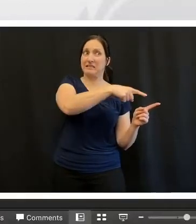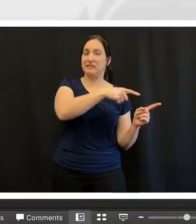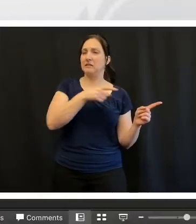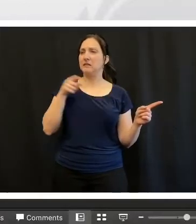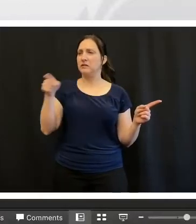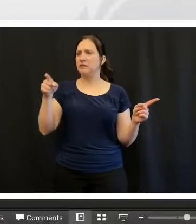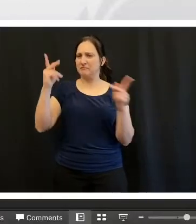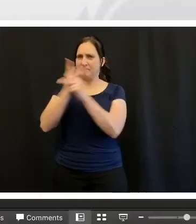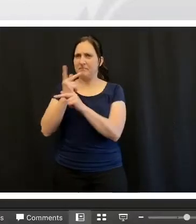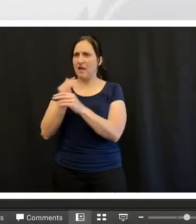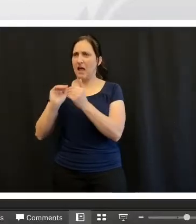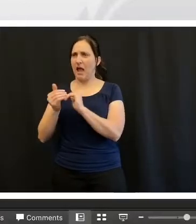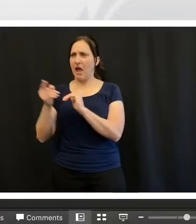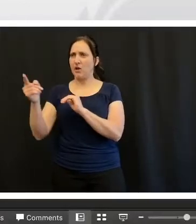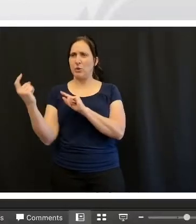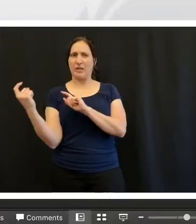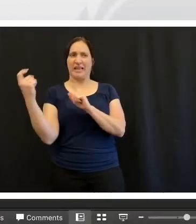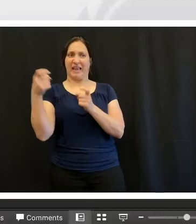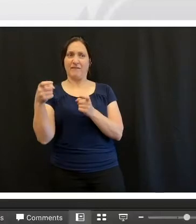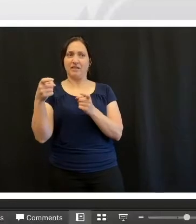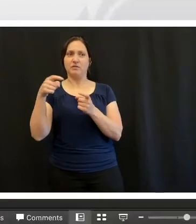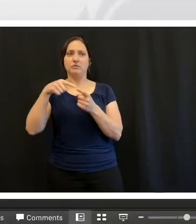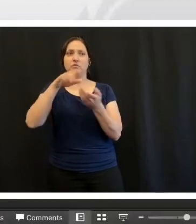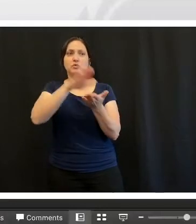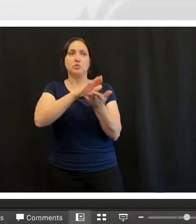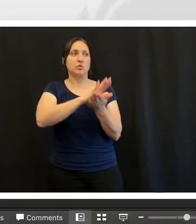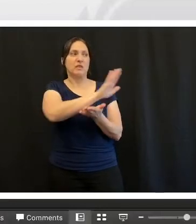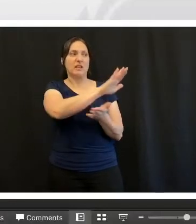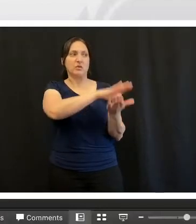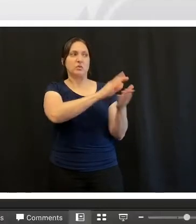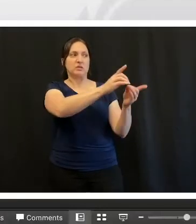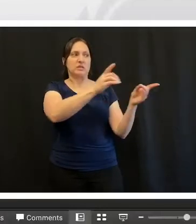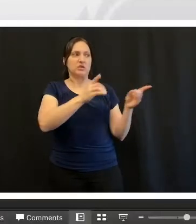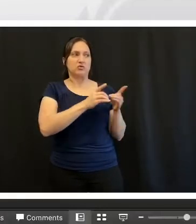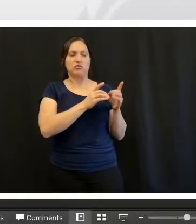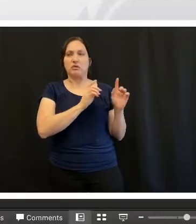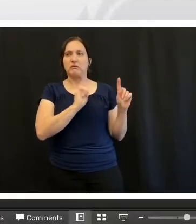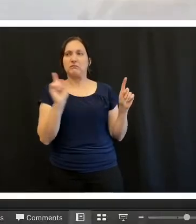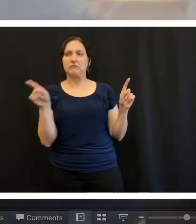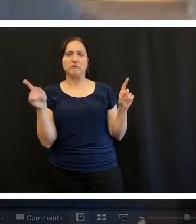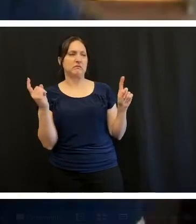"that device to the school so the kid has, "a child has some sort of a device